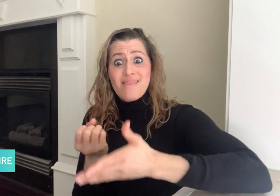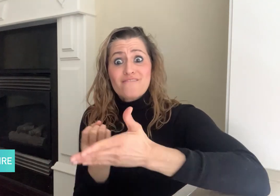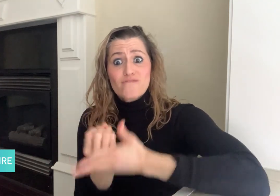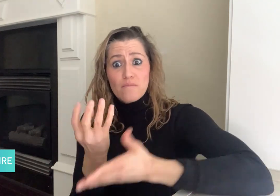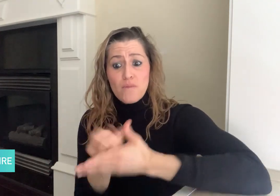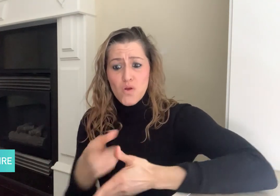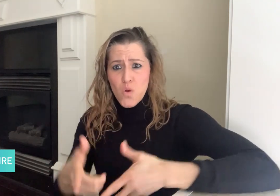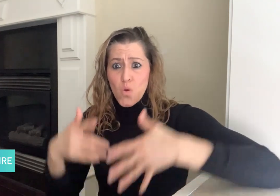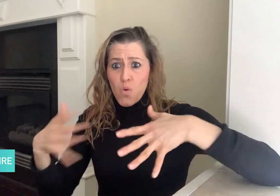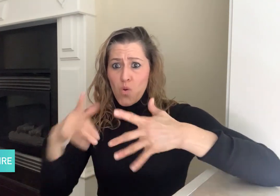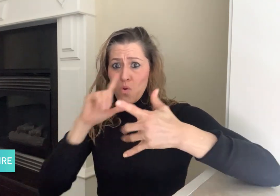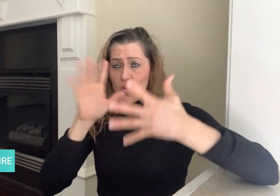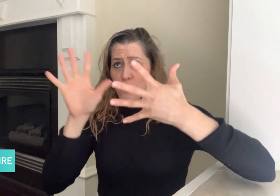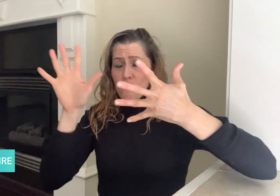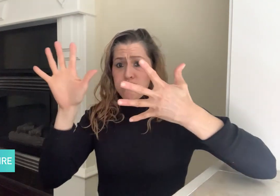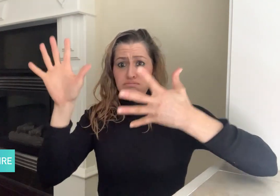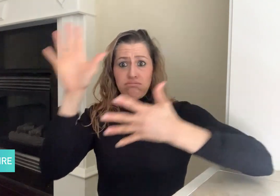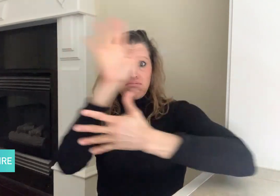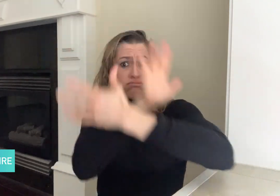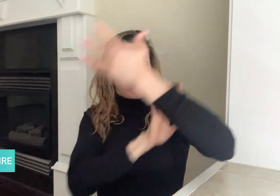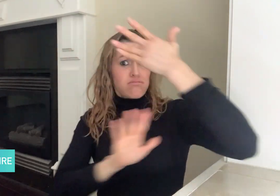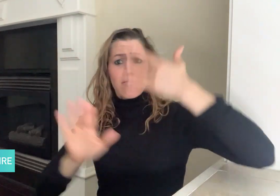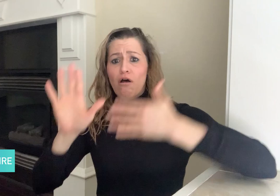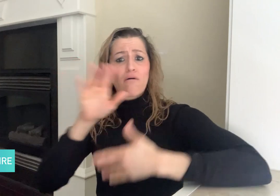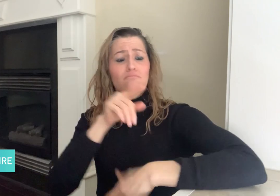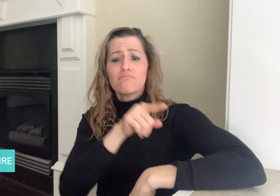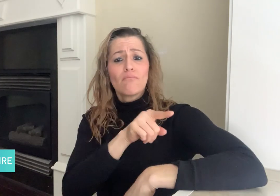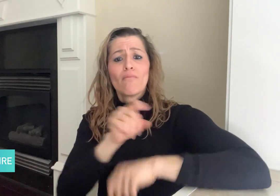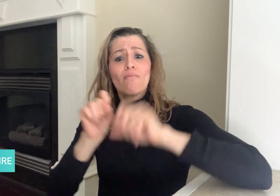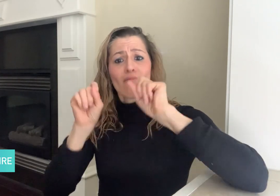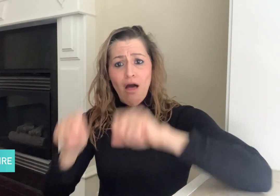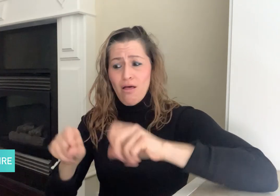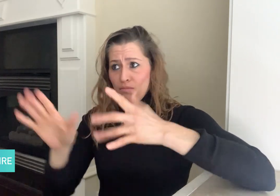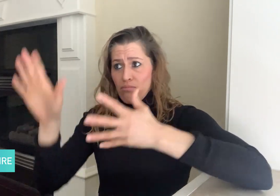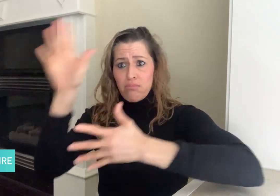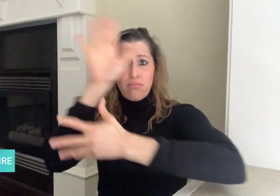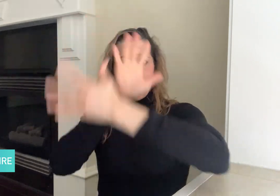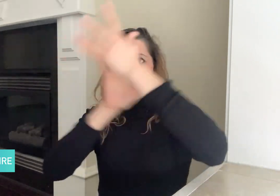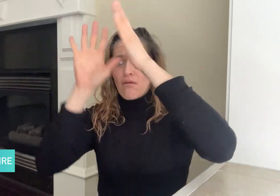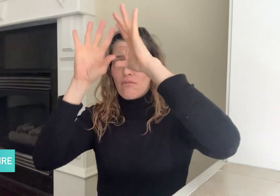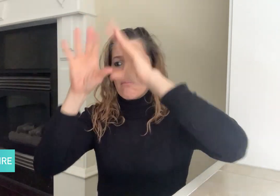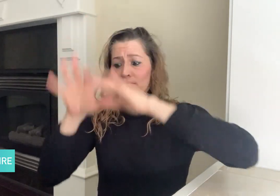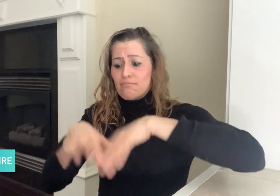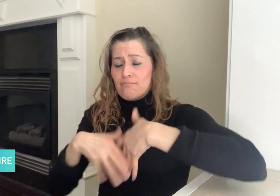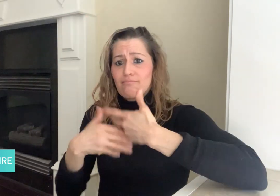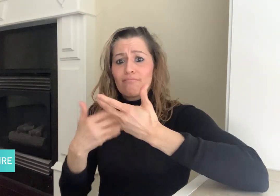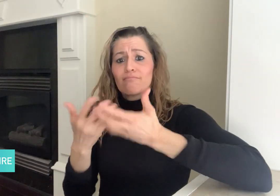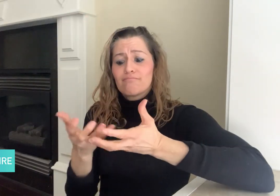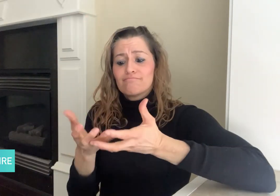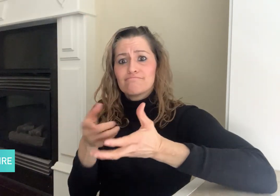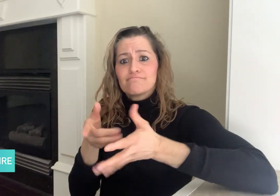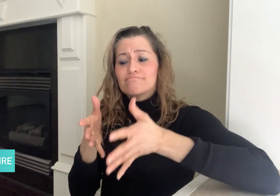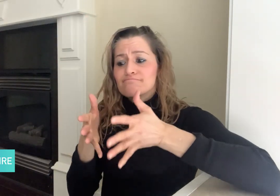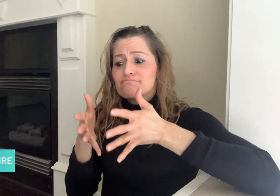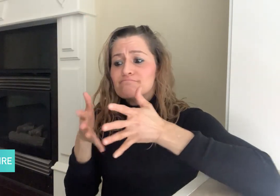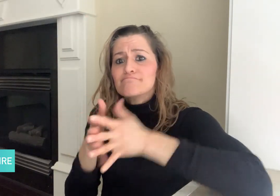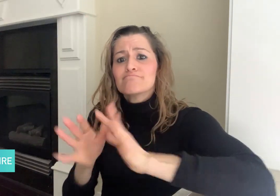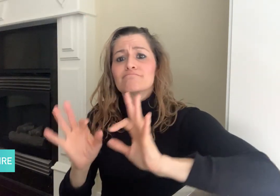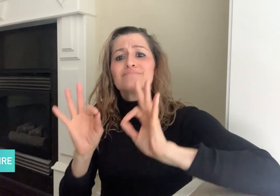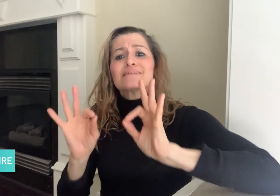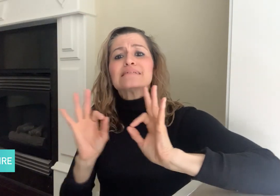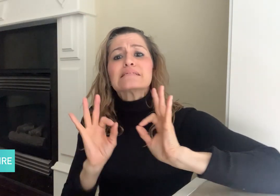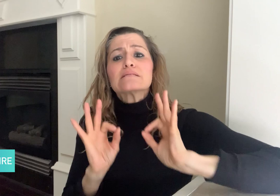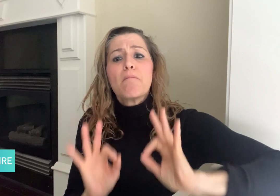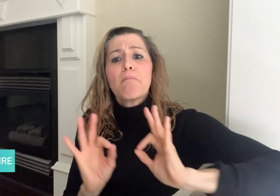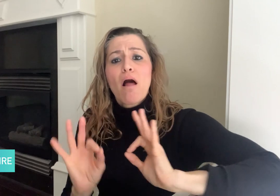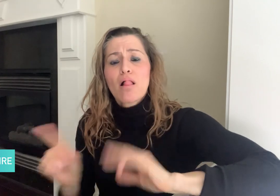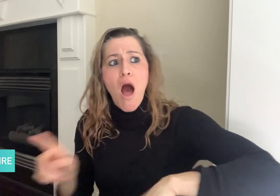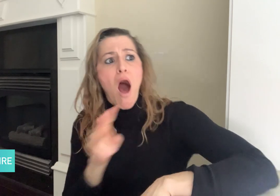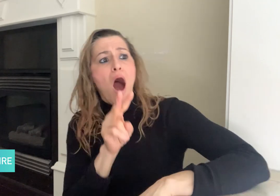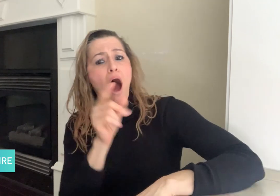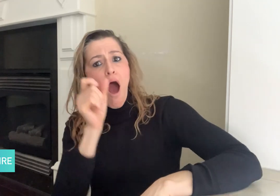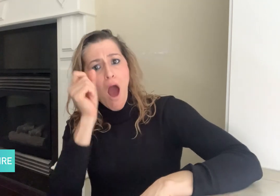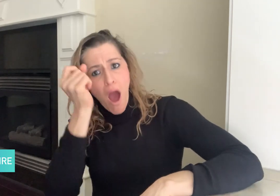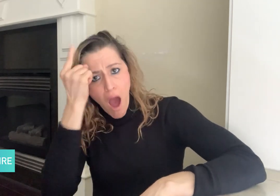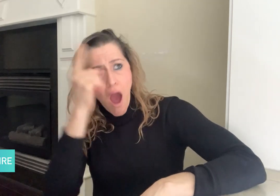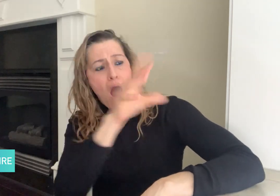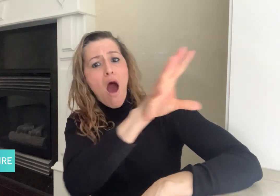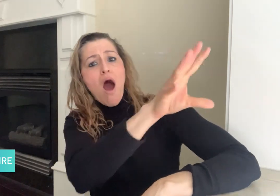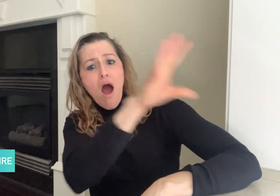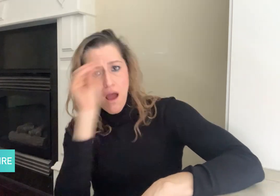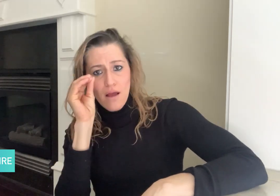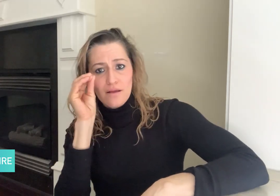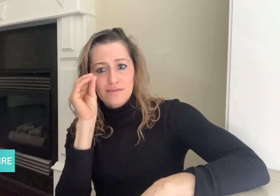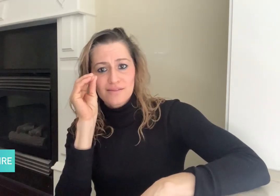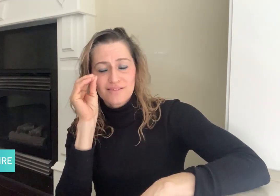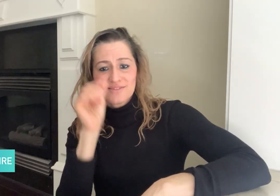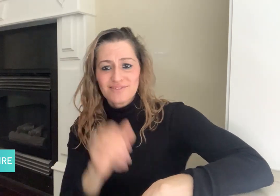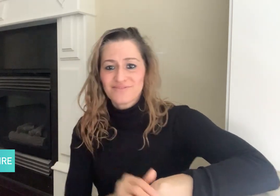in a timely manner, and explain complex concepts in simpler terms.